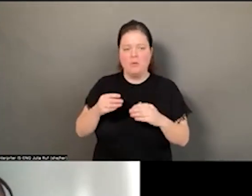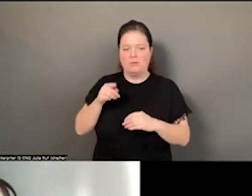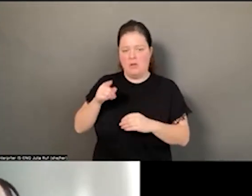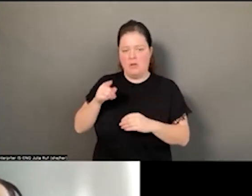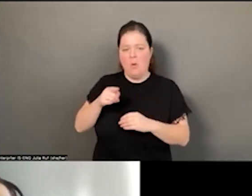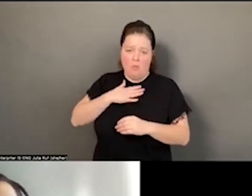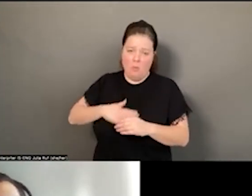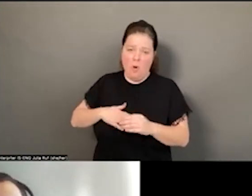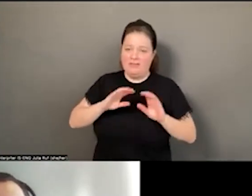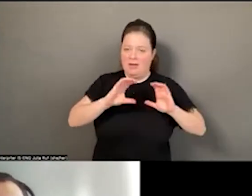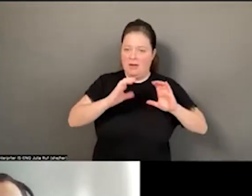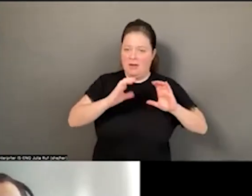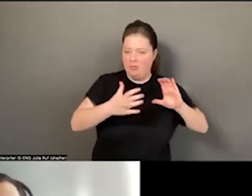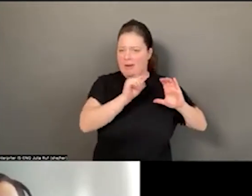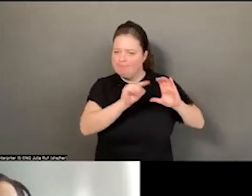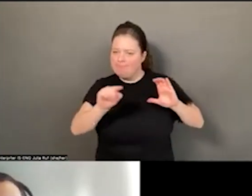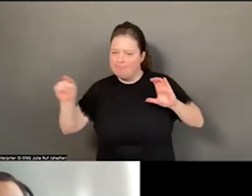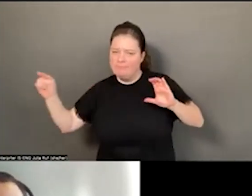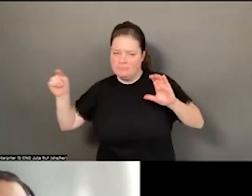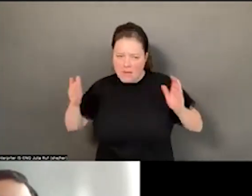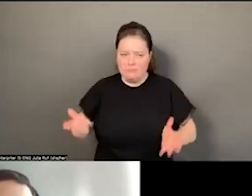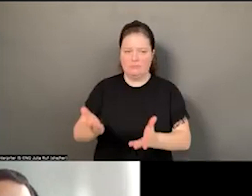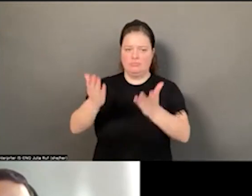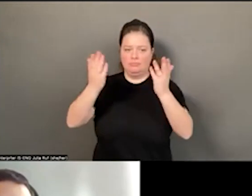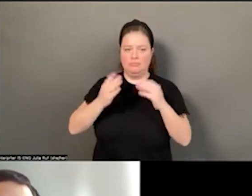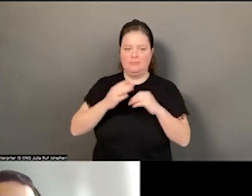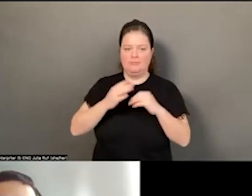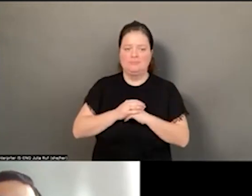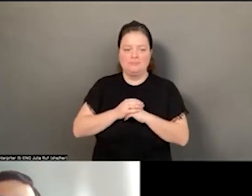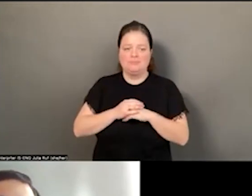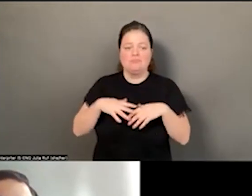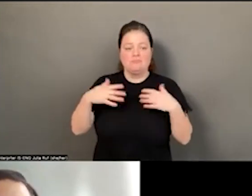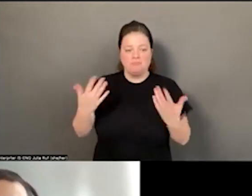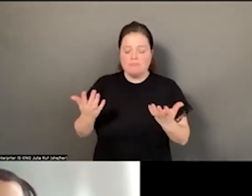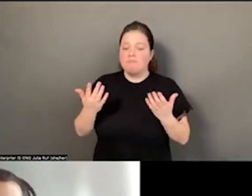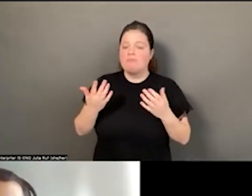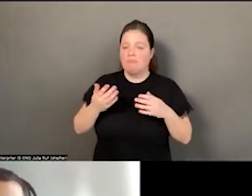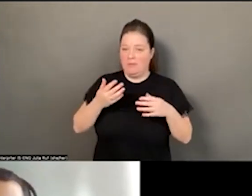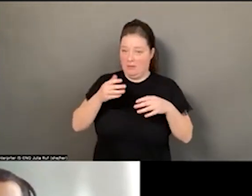packets, we will work on one of the key issues and where we find most